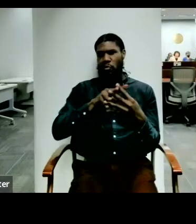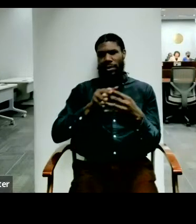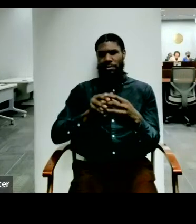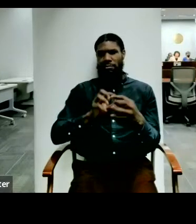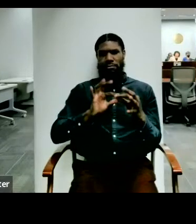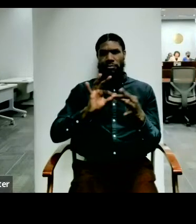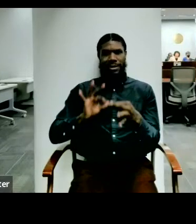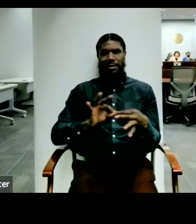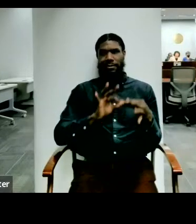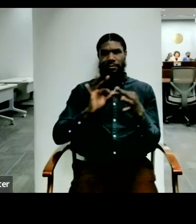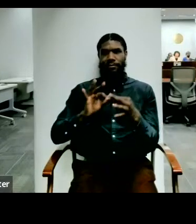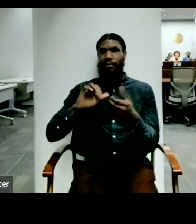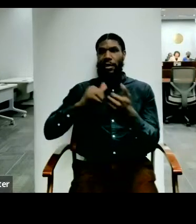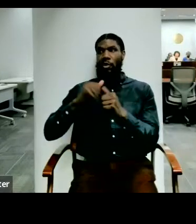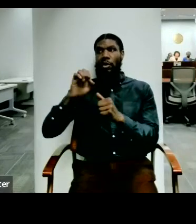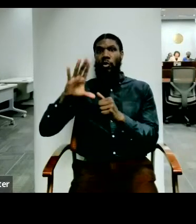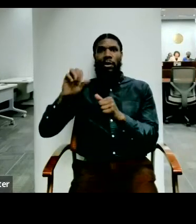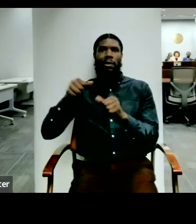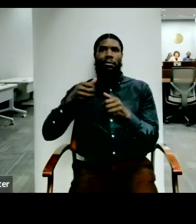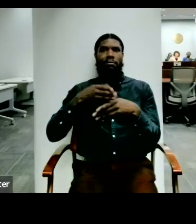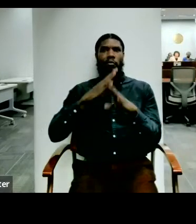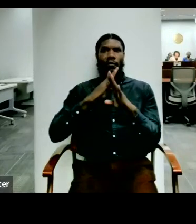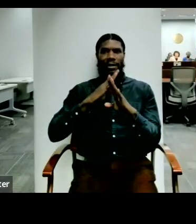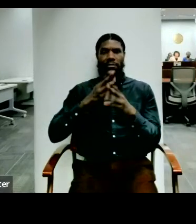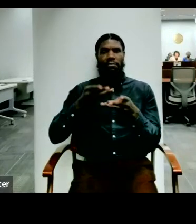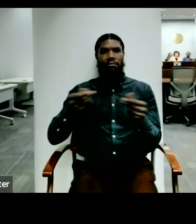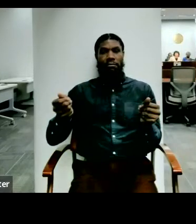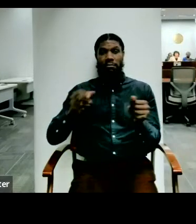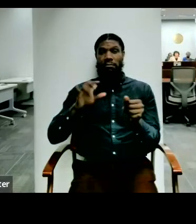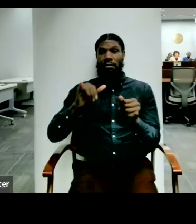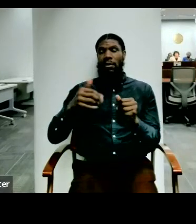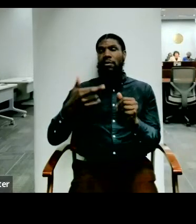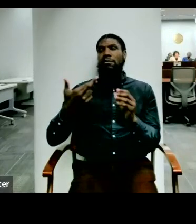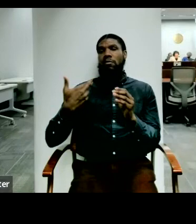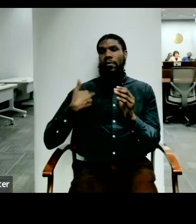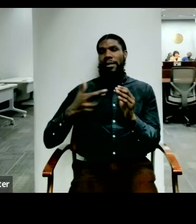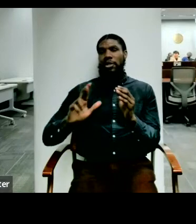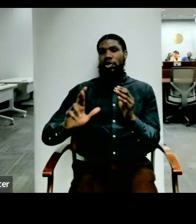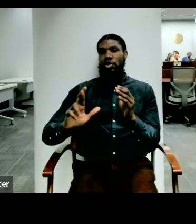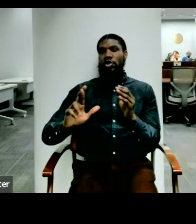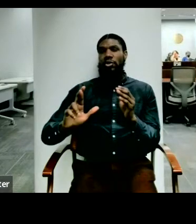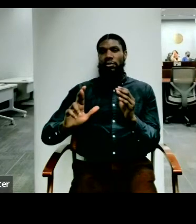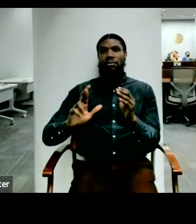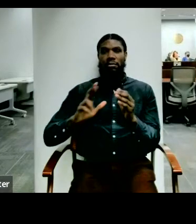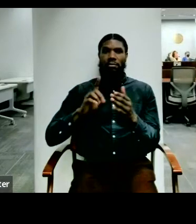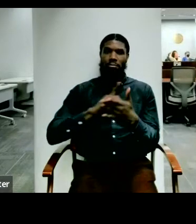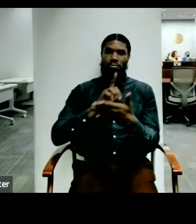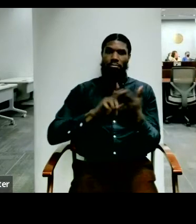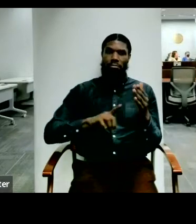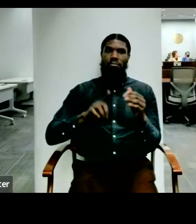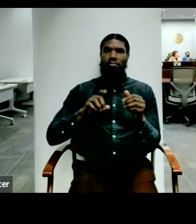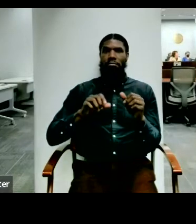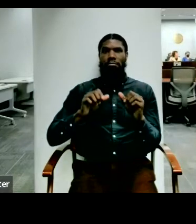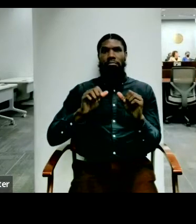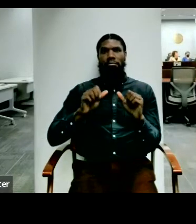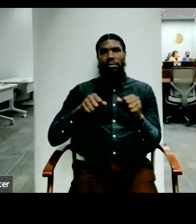discrimination will have important kind of affects beyond just religion as well. Thank you, that's helpful.